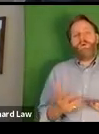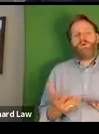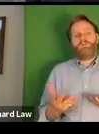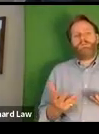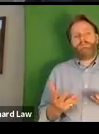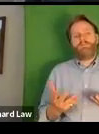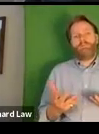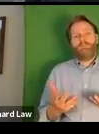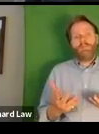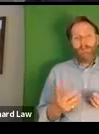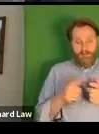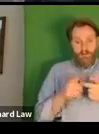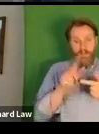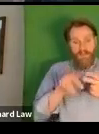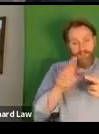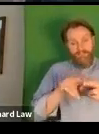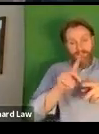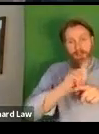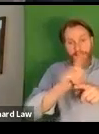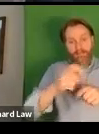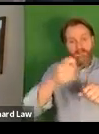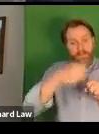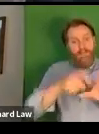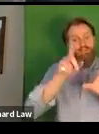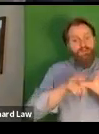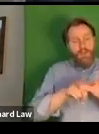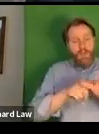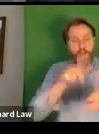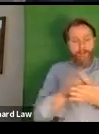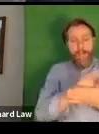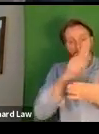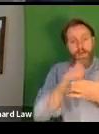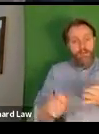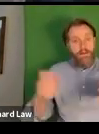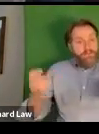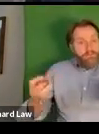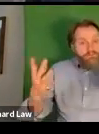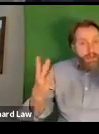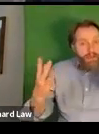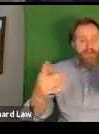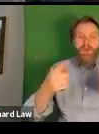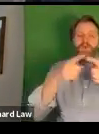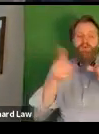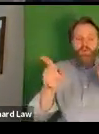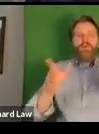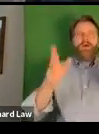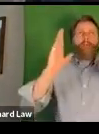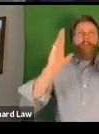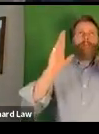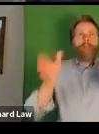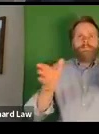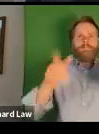later in the year my biggest message to everyone watching this is you must vote because the more people who vote